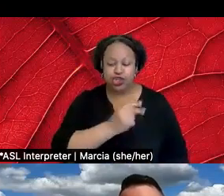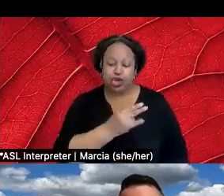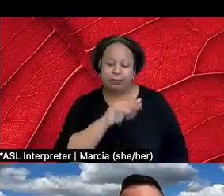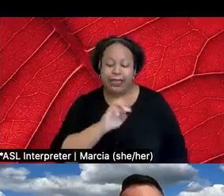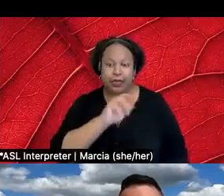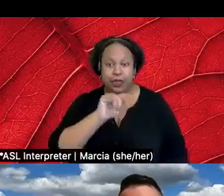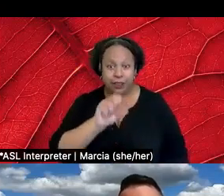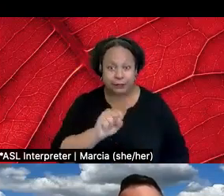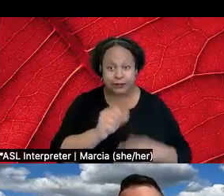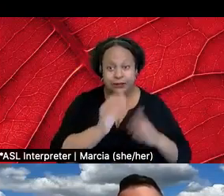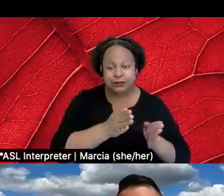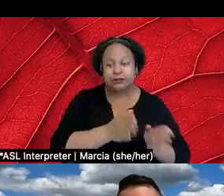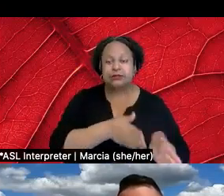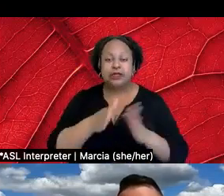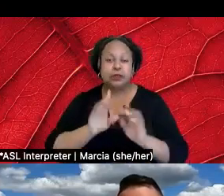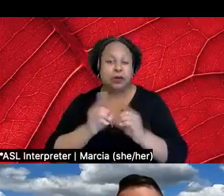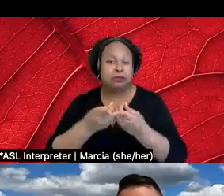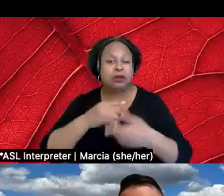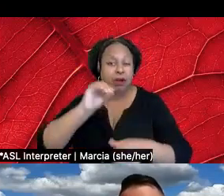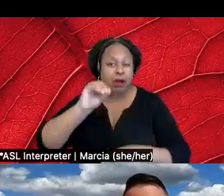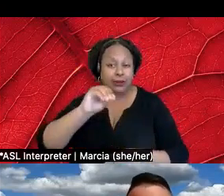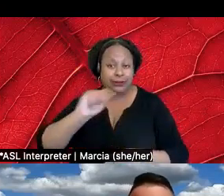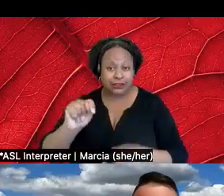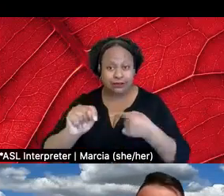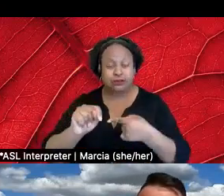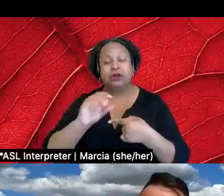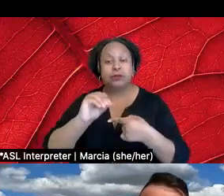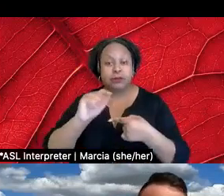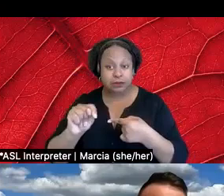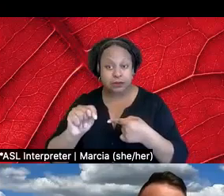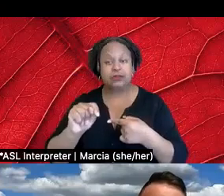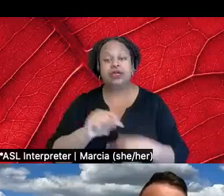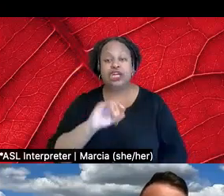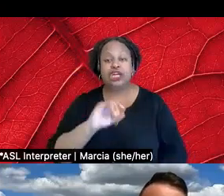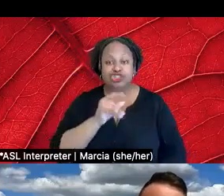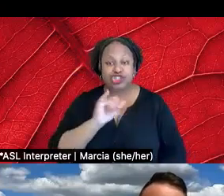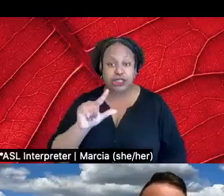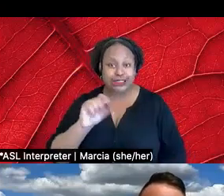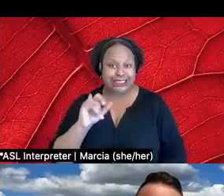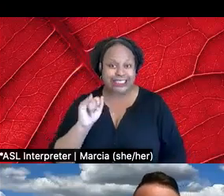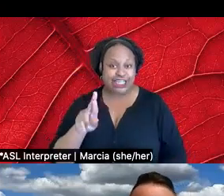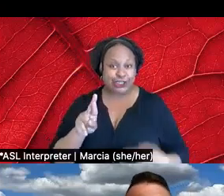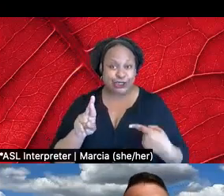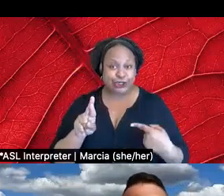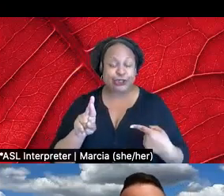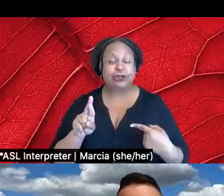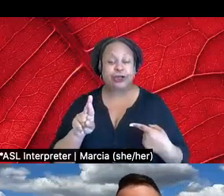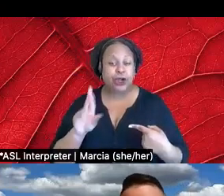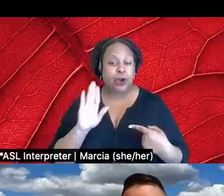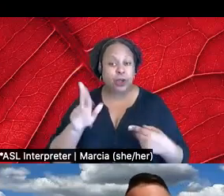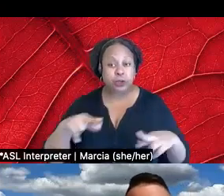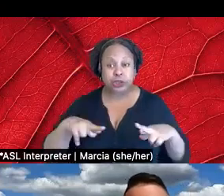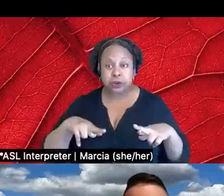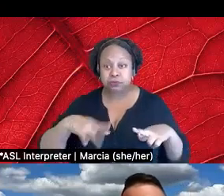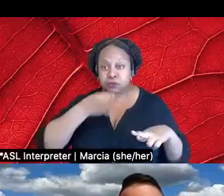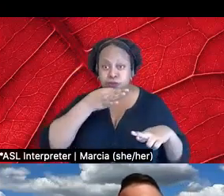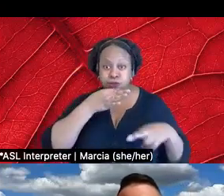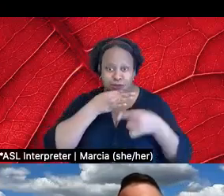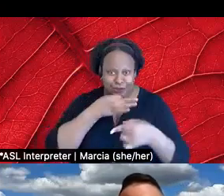of Occupational Therapy, Jill Steer who is going to be retiring shortly but has been an incredible